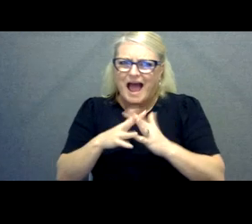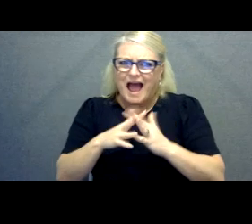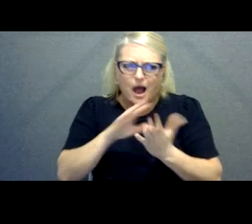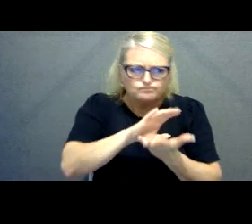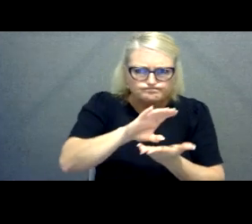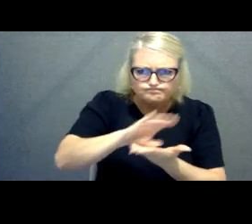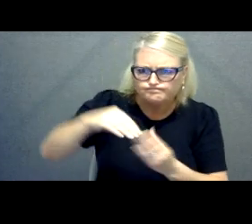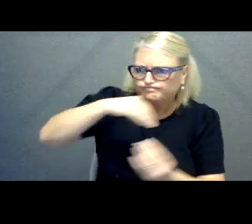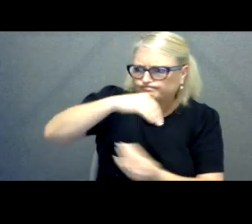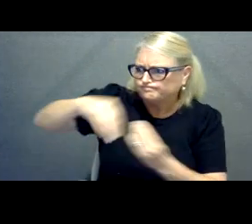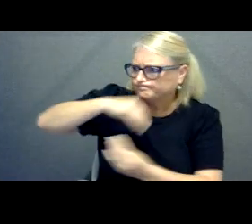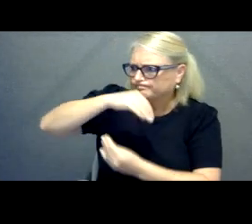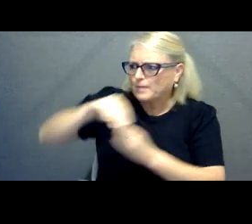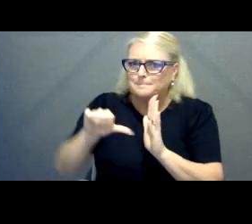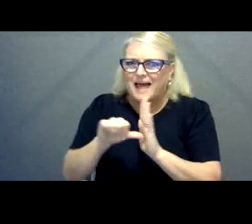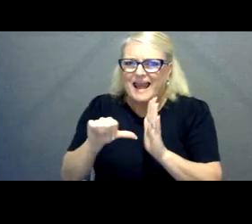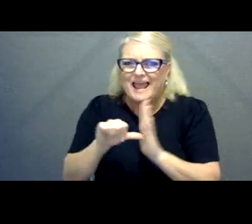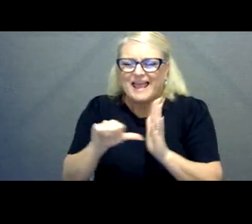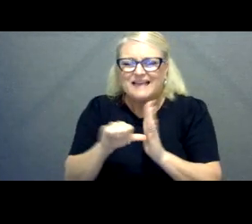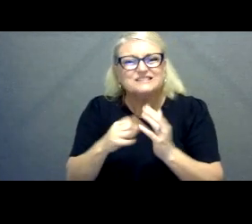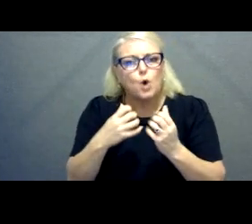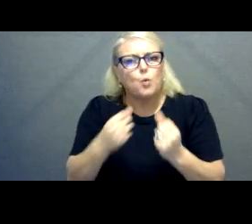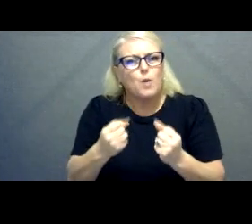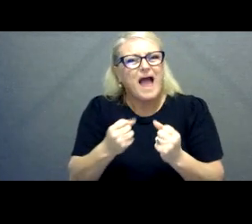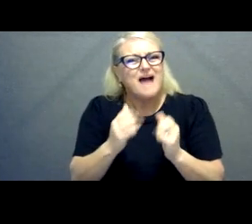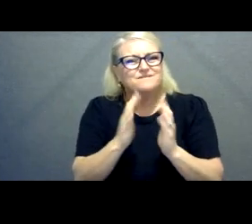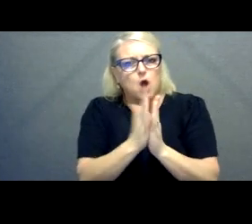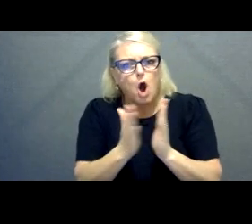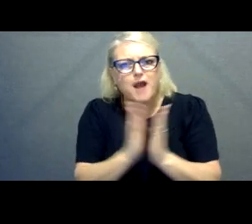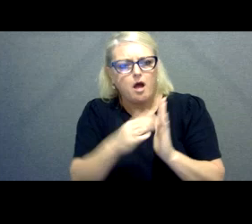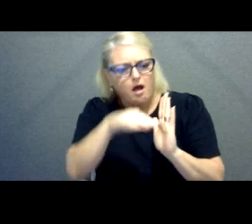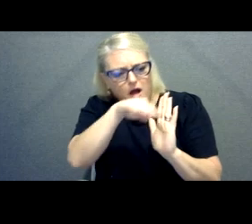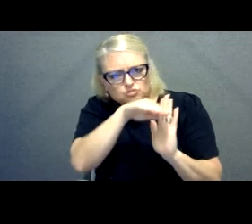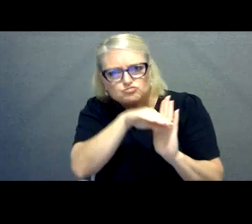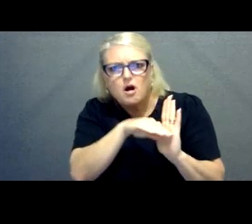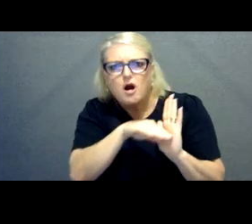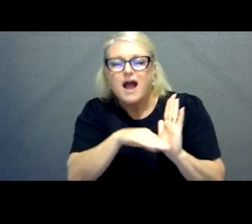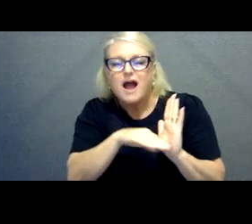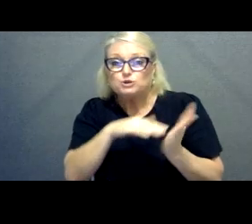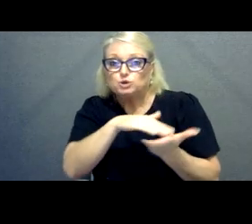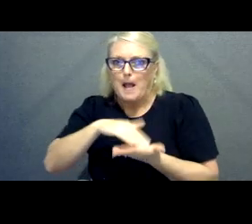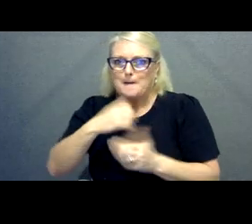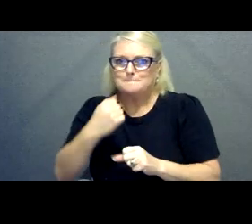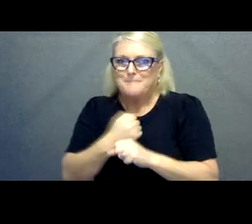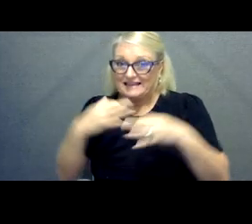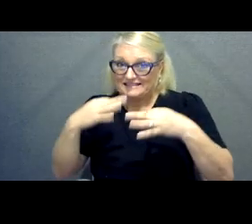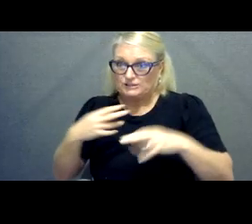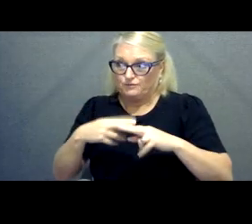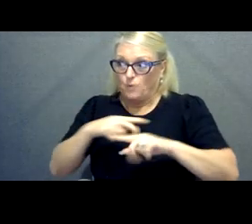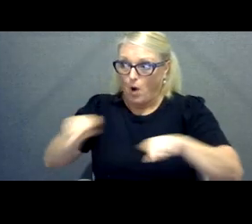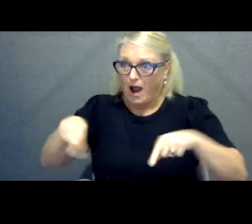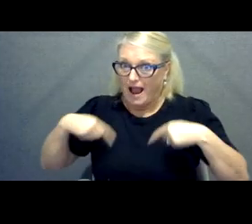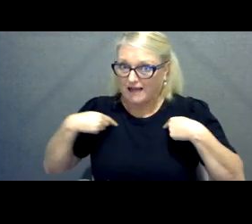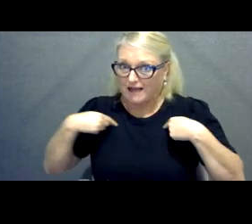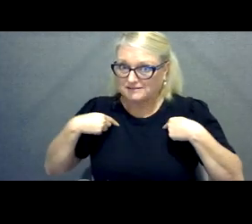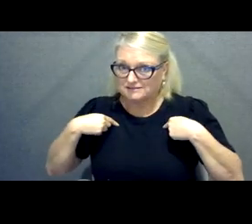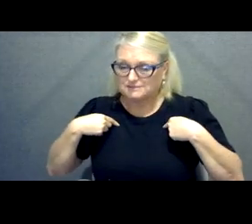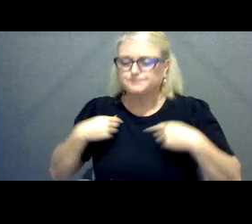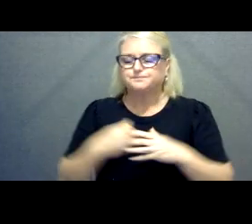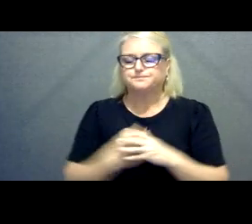set of guidelines and criteria and thank goodness Leanne's here to help us go through those Leanne